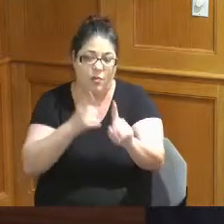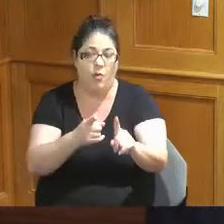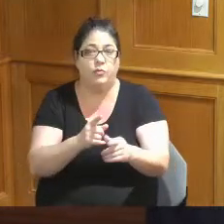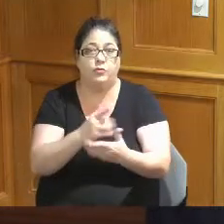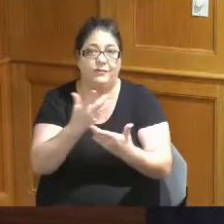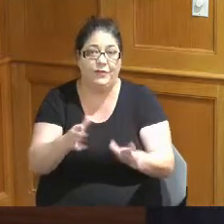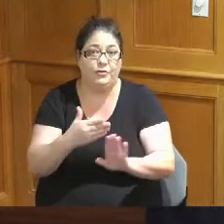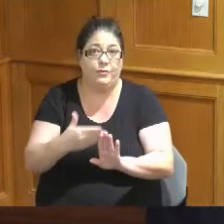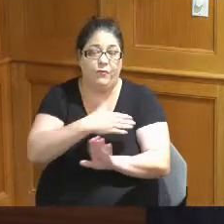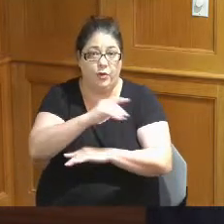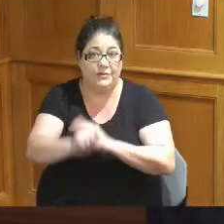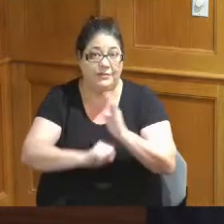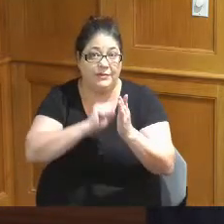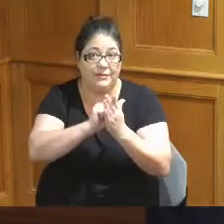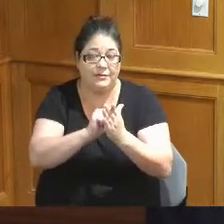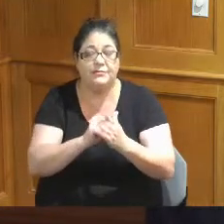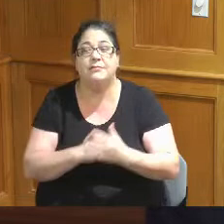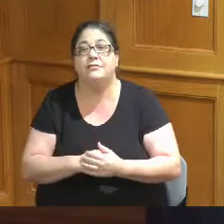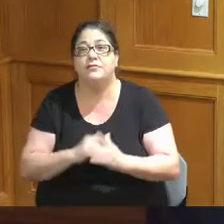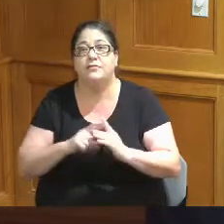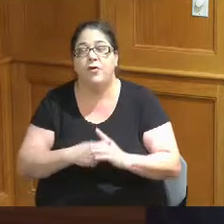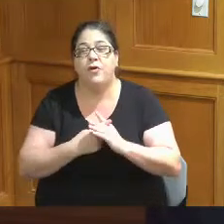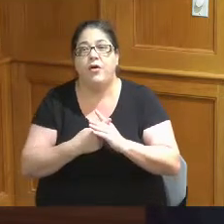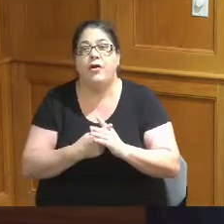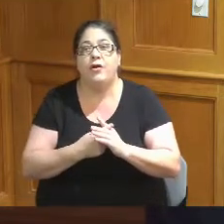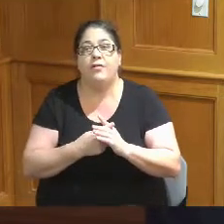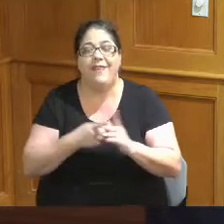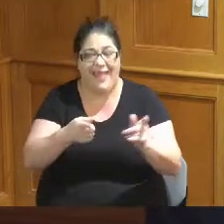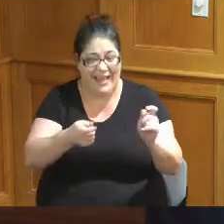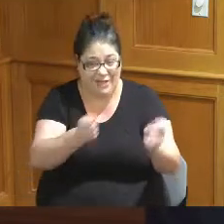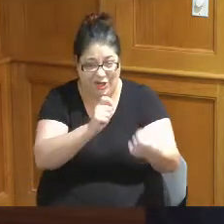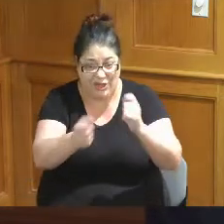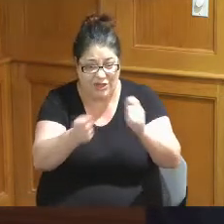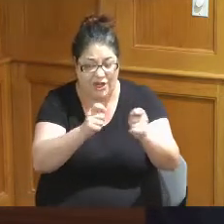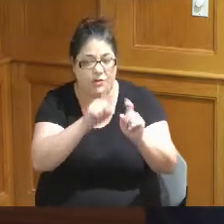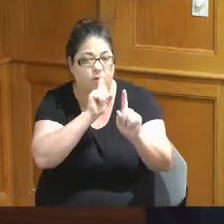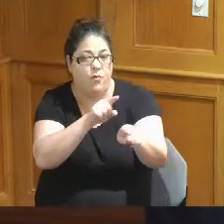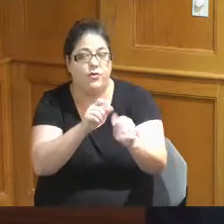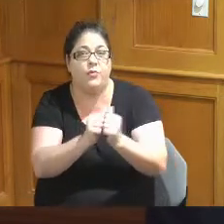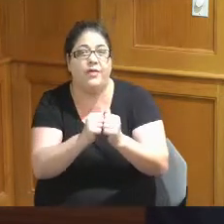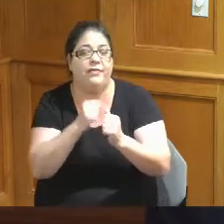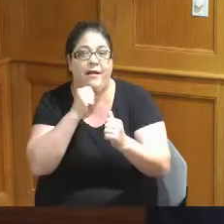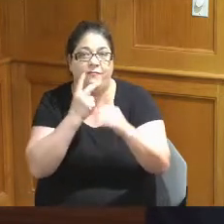season the project experienced various change orders related to some unforeseen conditions